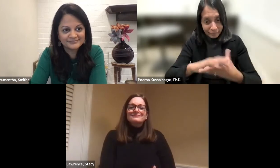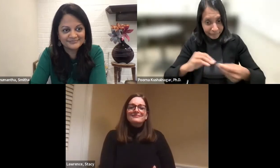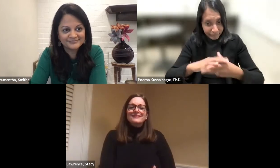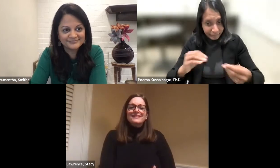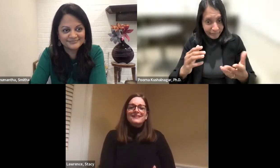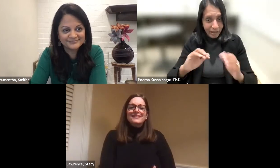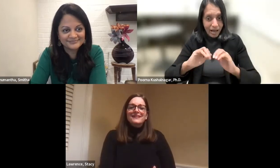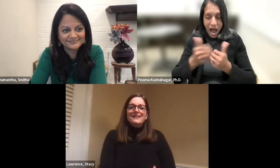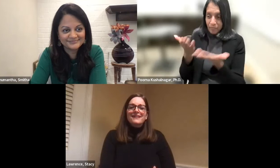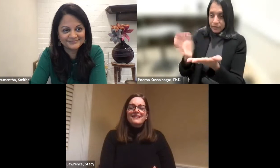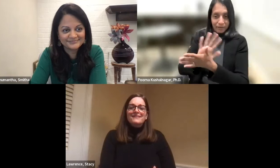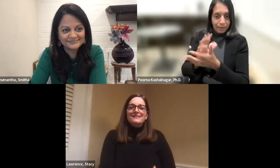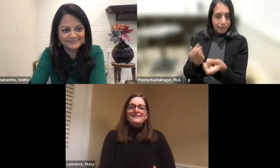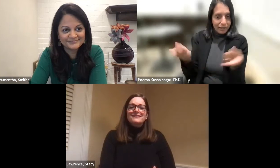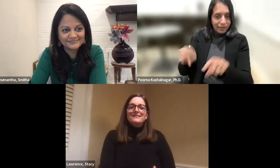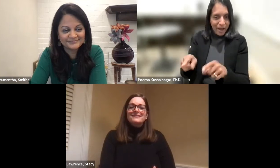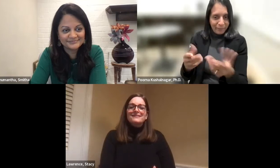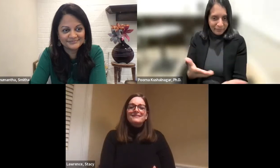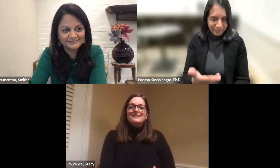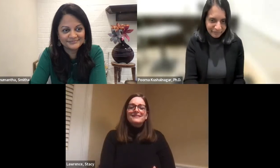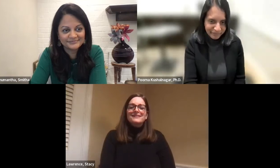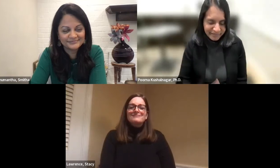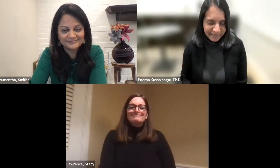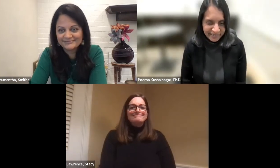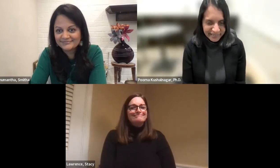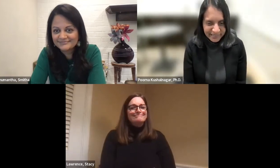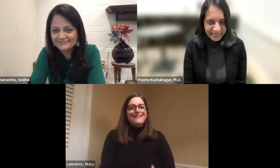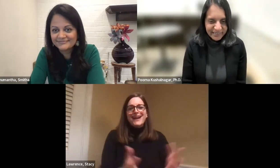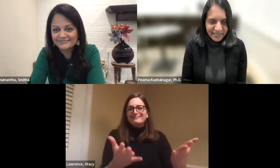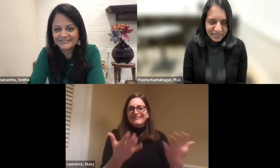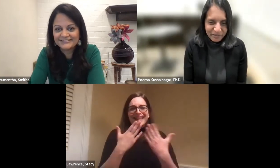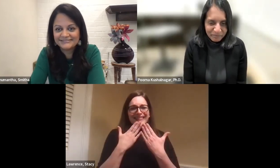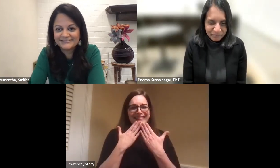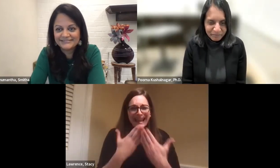has just been amazing, so I'm going to turn it over to Stacy and let you share a little bit about your story